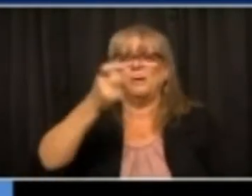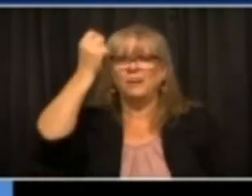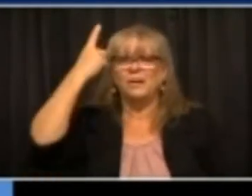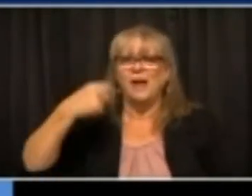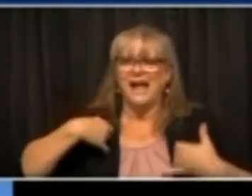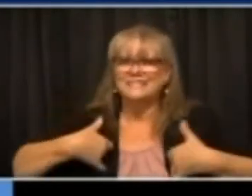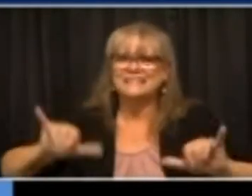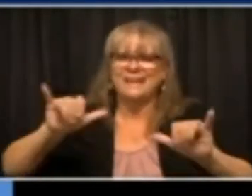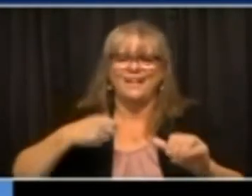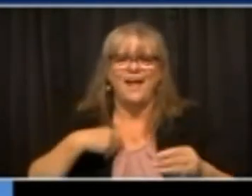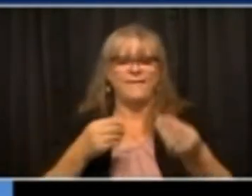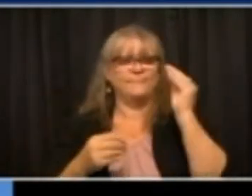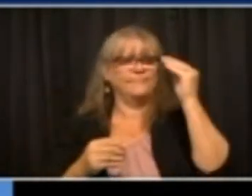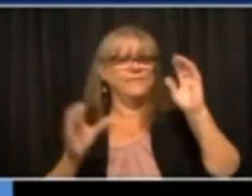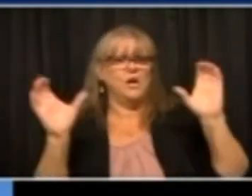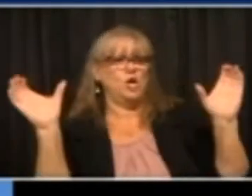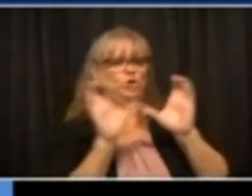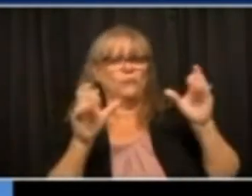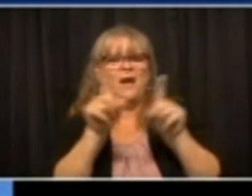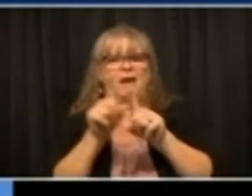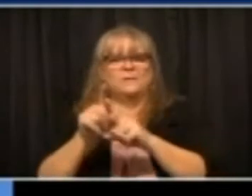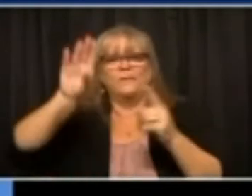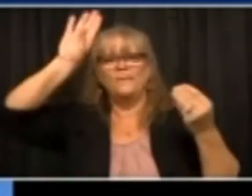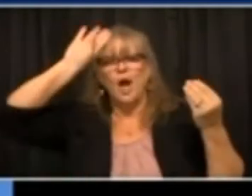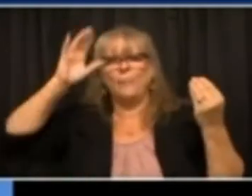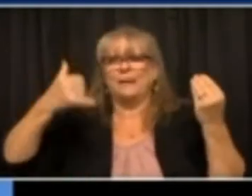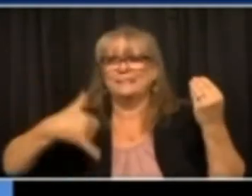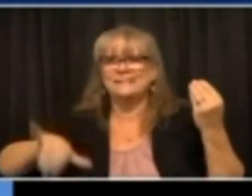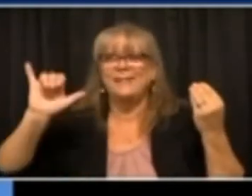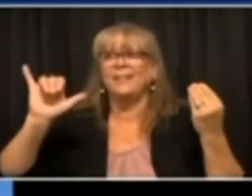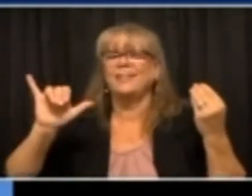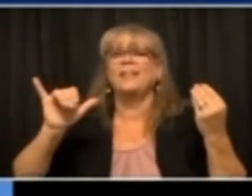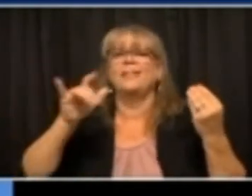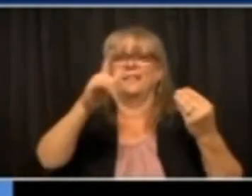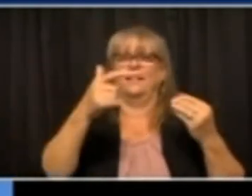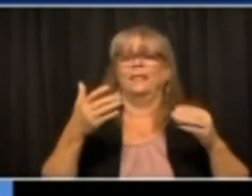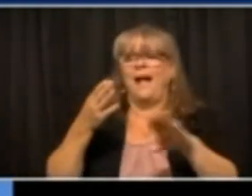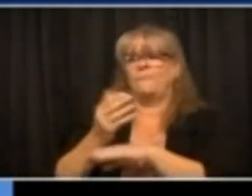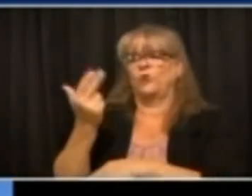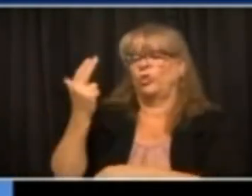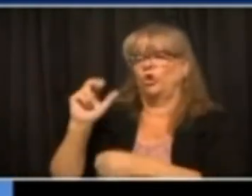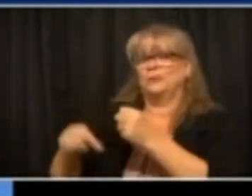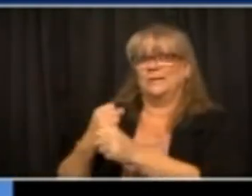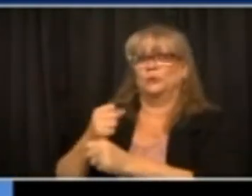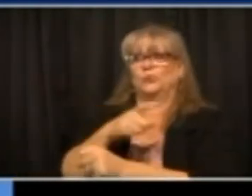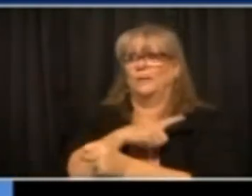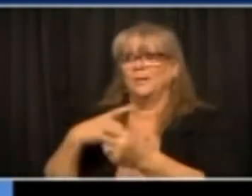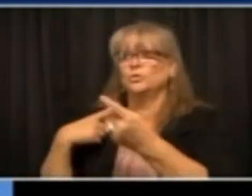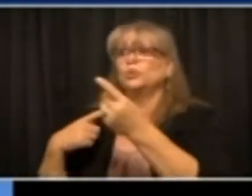13 years now and it fought fires in colorado and california and being a